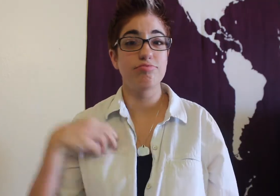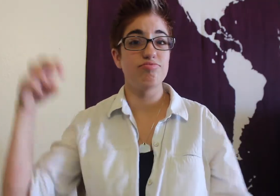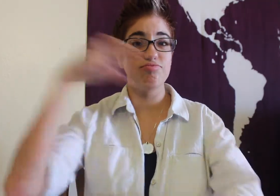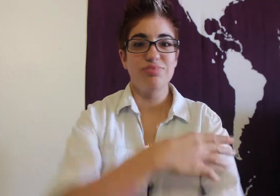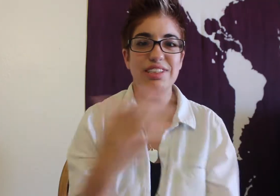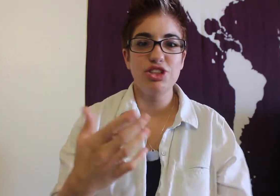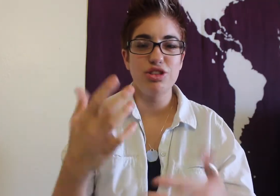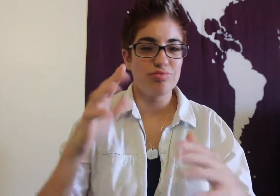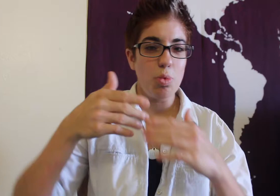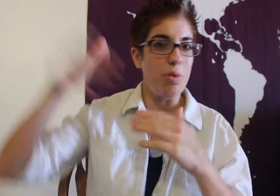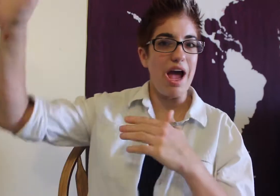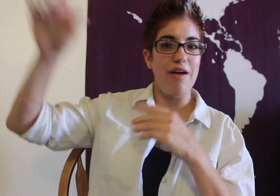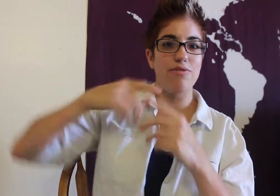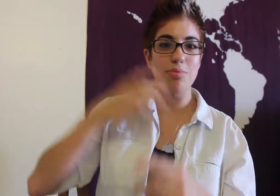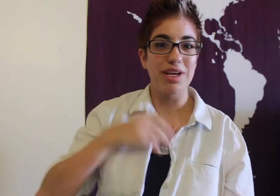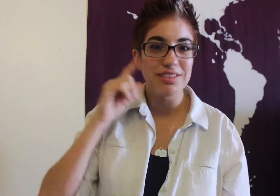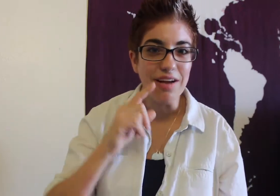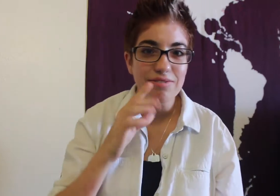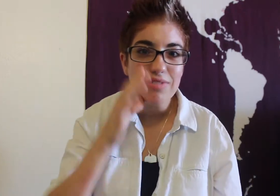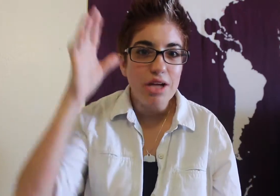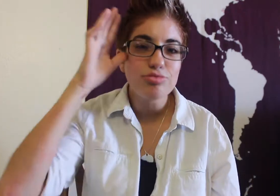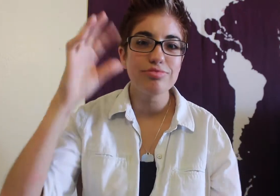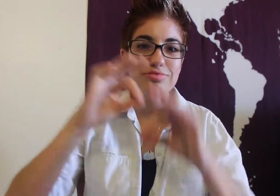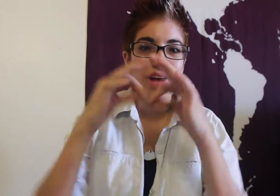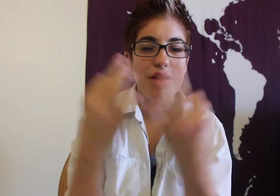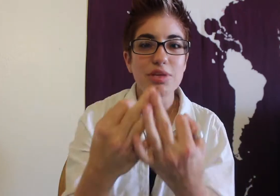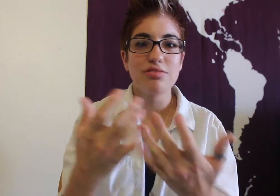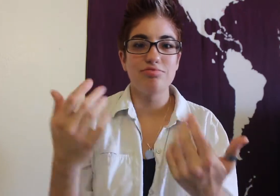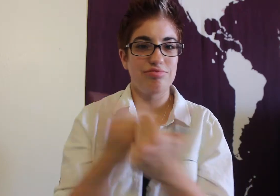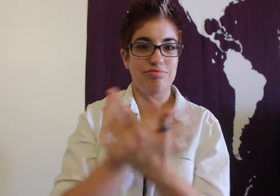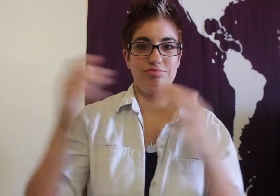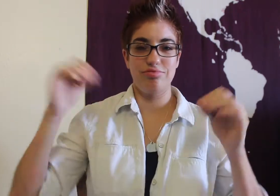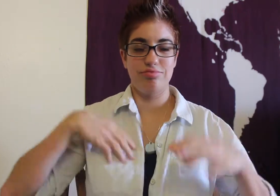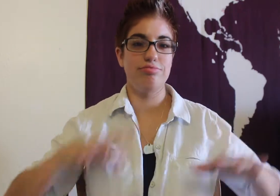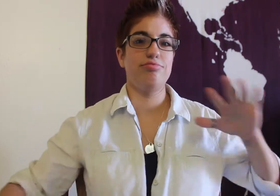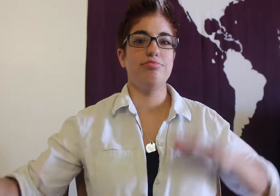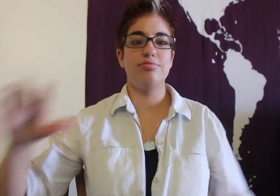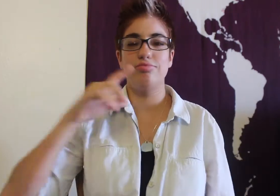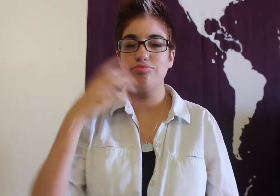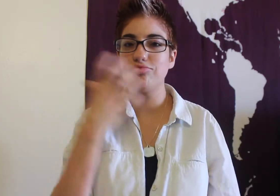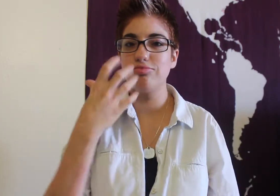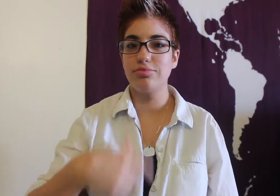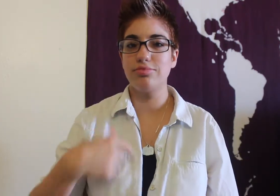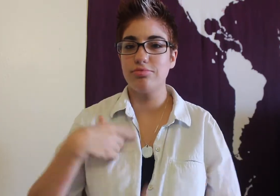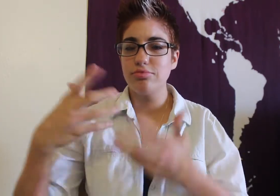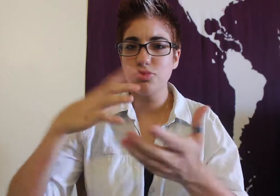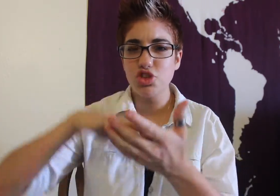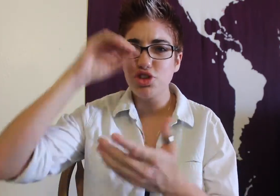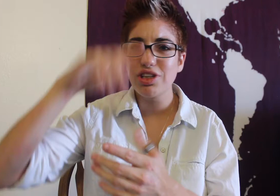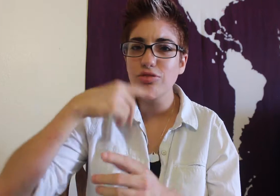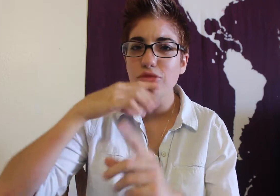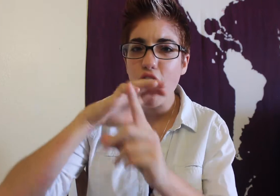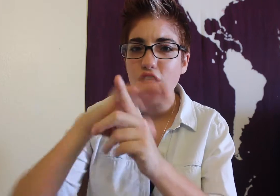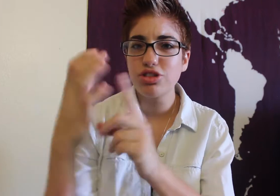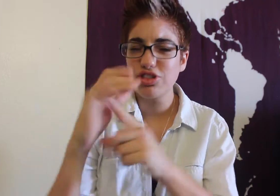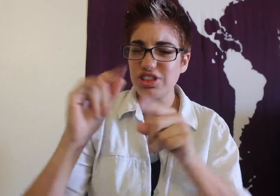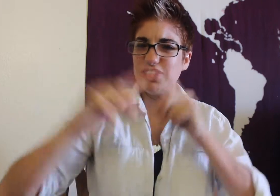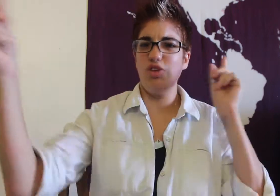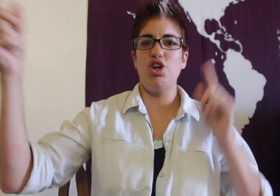Here, I am away from most of the things I grew accustomed to. Ever since, I have been learning a whole lot about hearing culture and way of life.